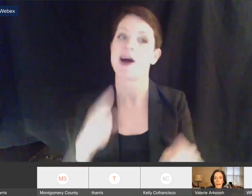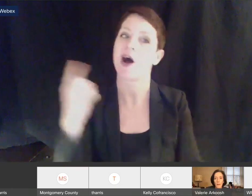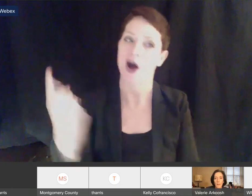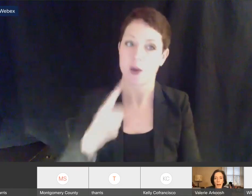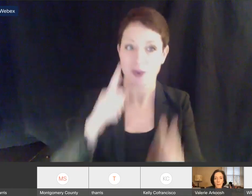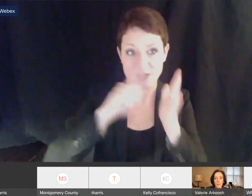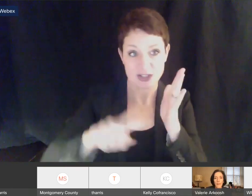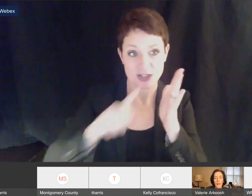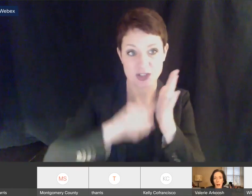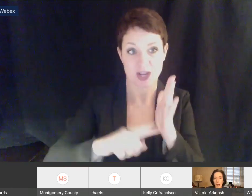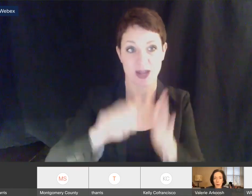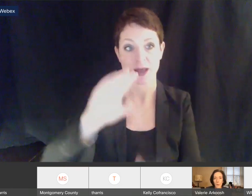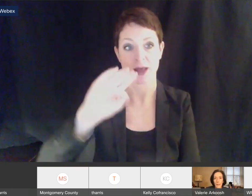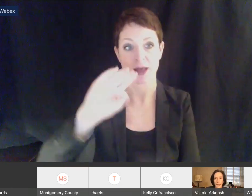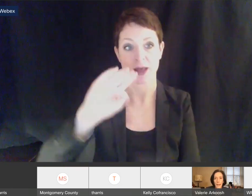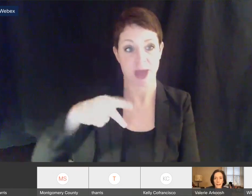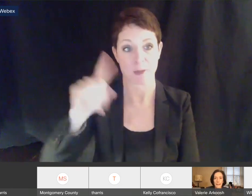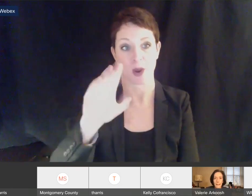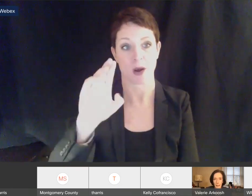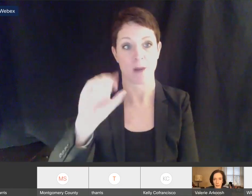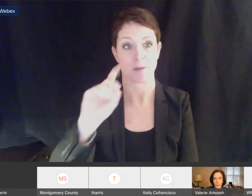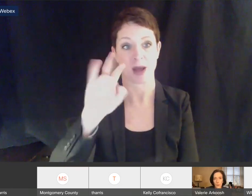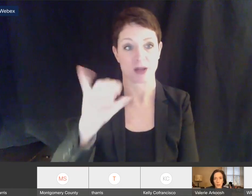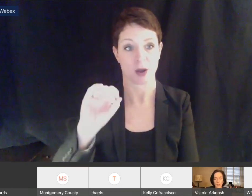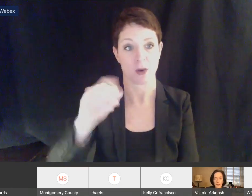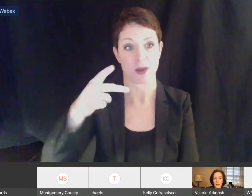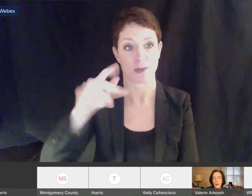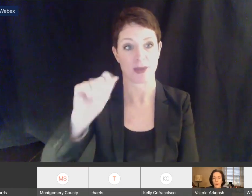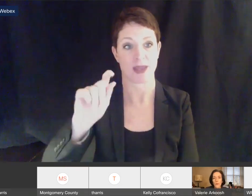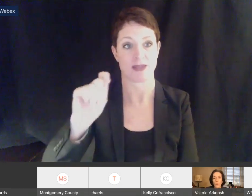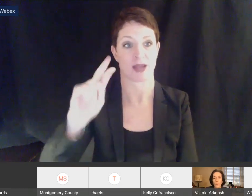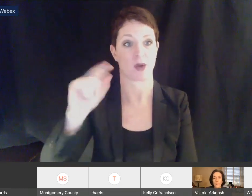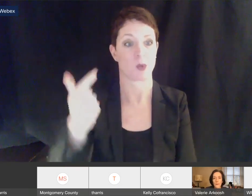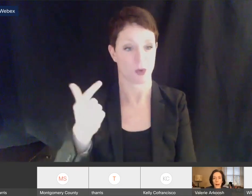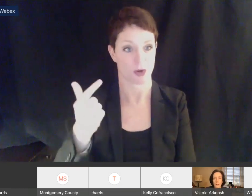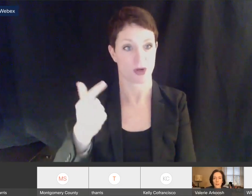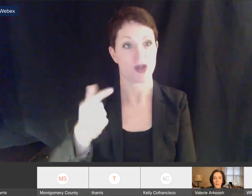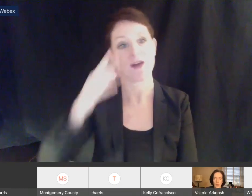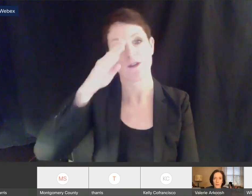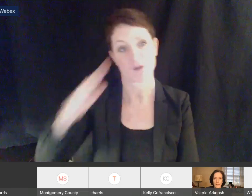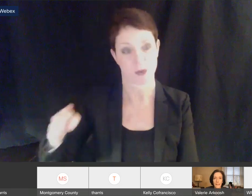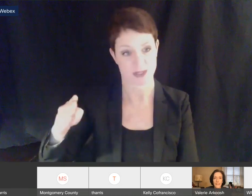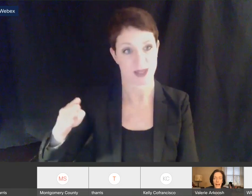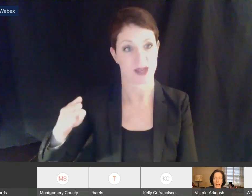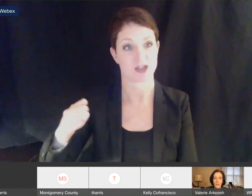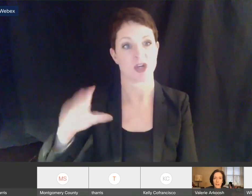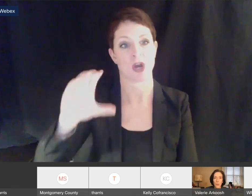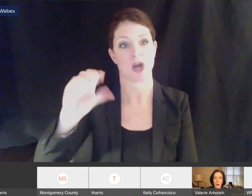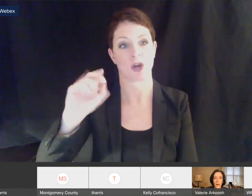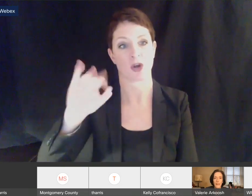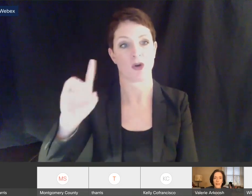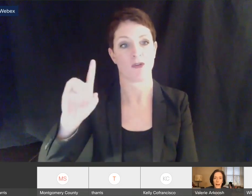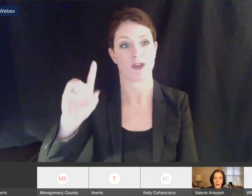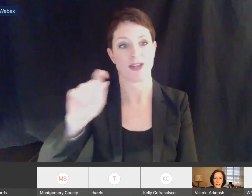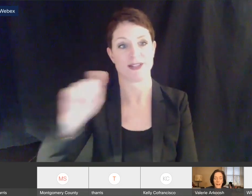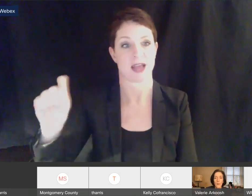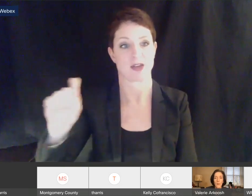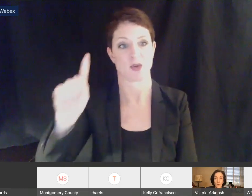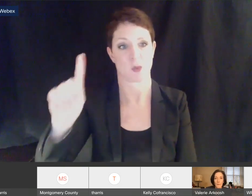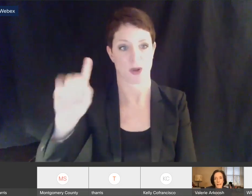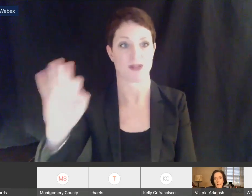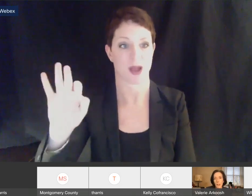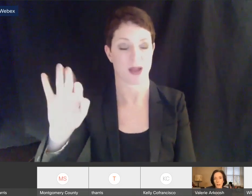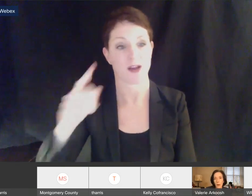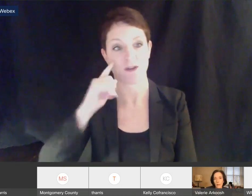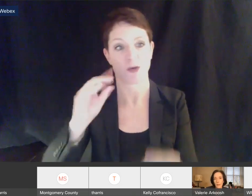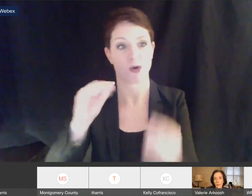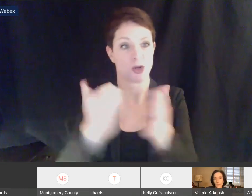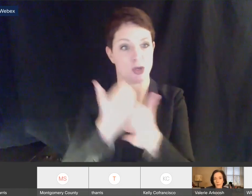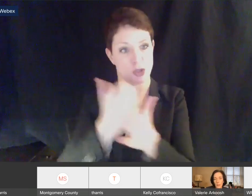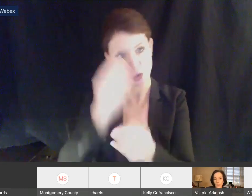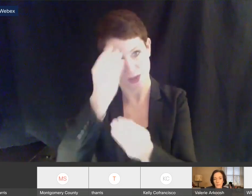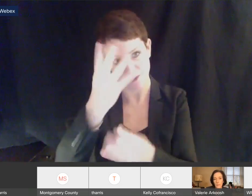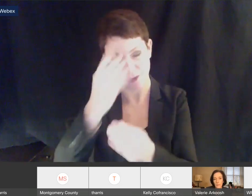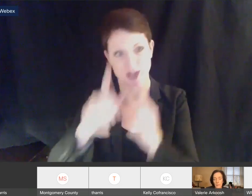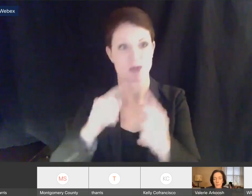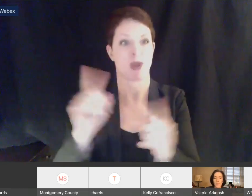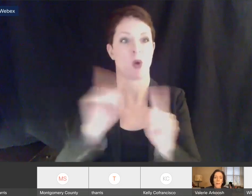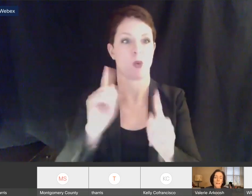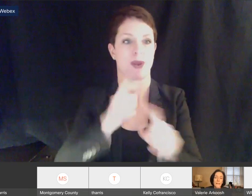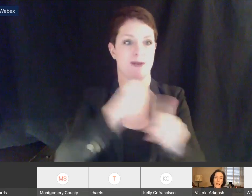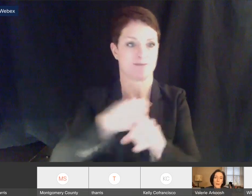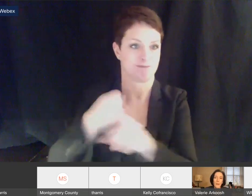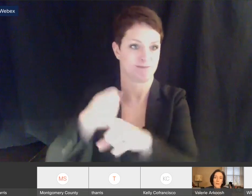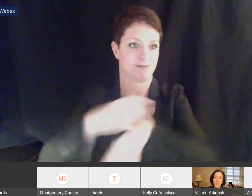County maps at www.montcopa.org/COVID-19 for updated geographic information. Today we have